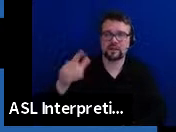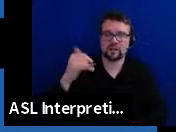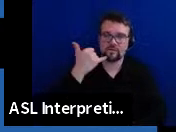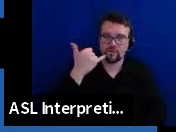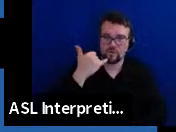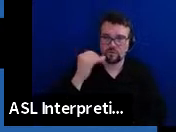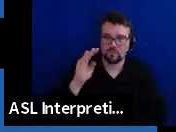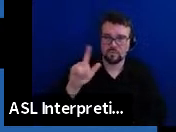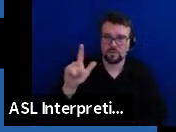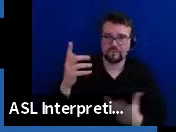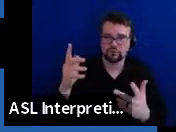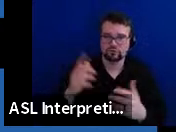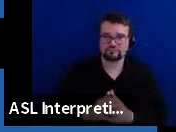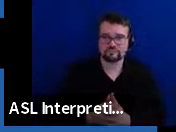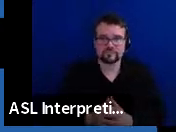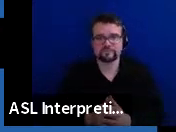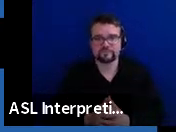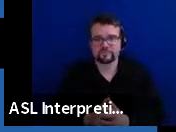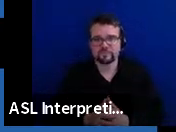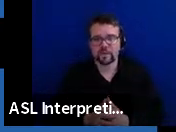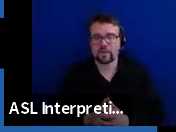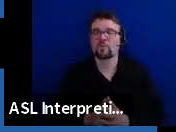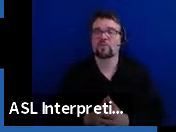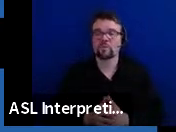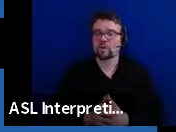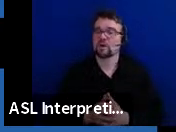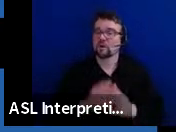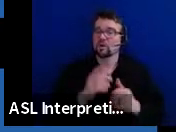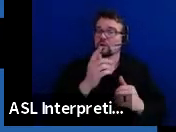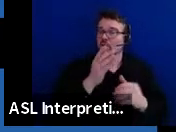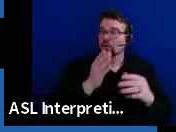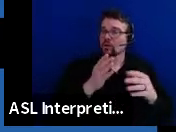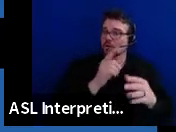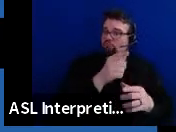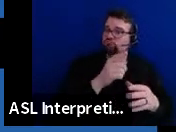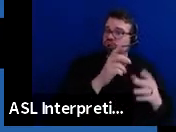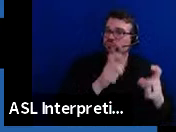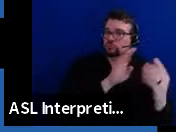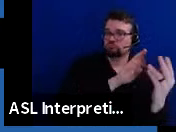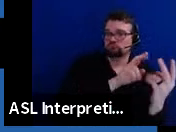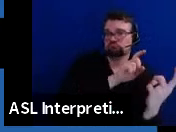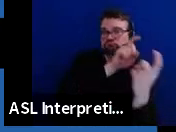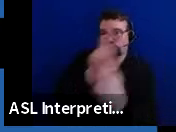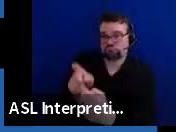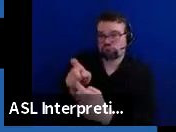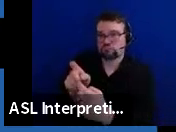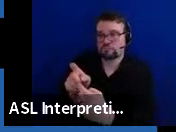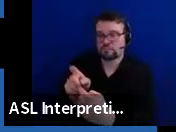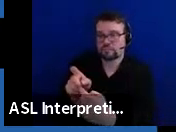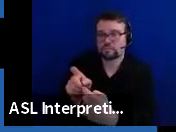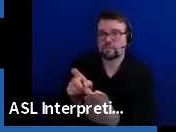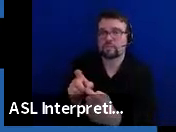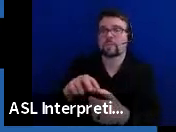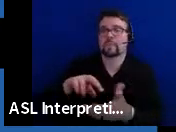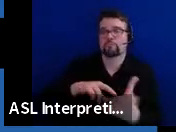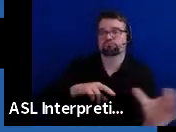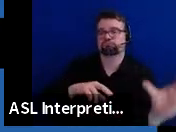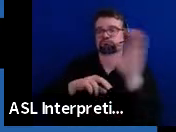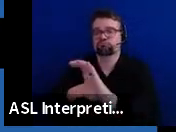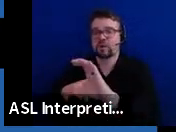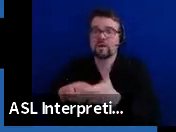THANKS TO A GENEROUS DONOR, ALL DONATIONS UP TO $50,000 WILL BE MATCHED DOLLAR FOR DOLLAR TO DOUBLE YOUR IMPACT.